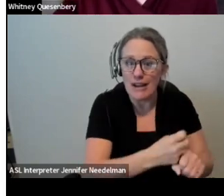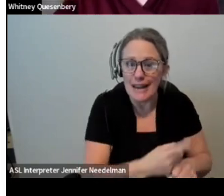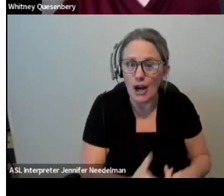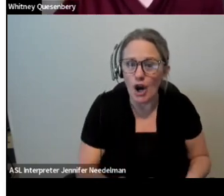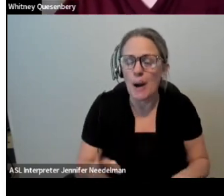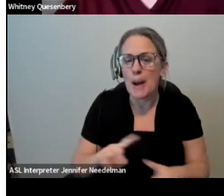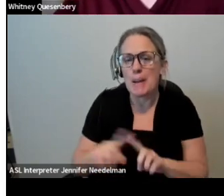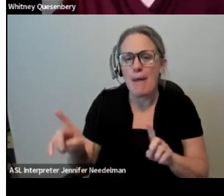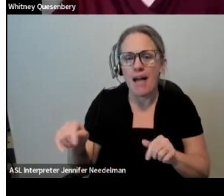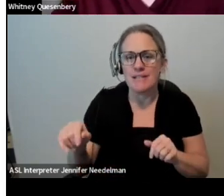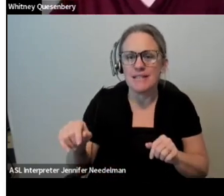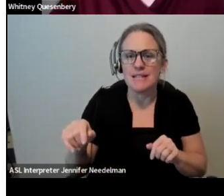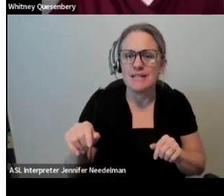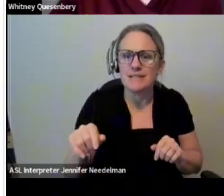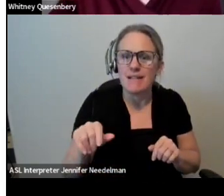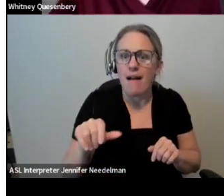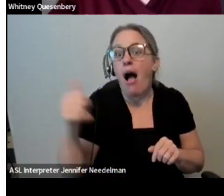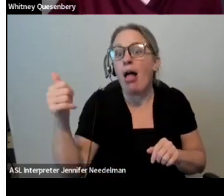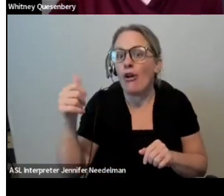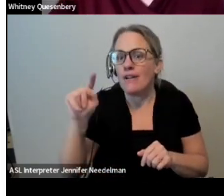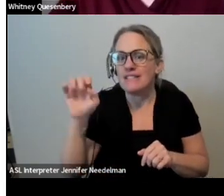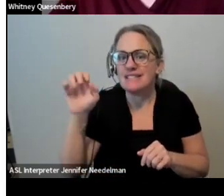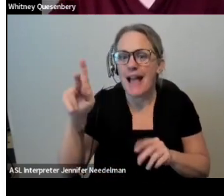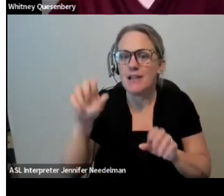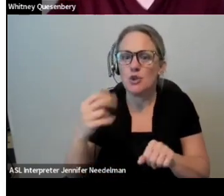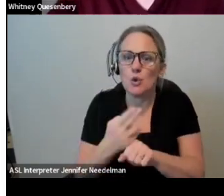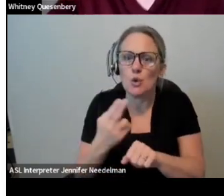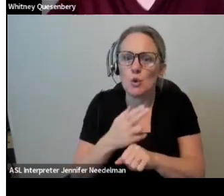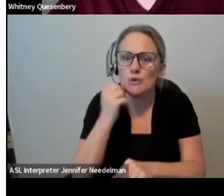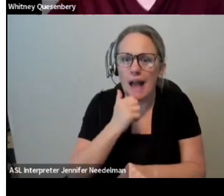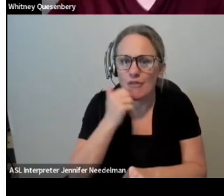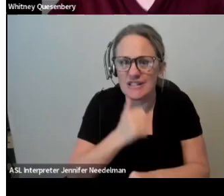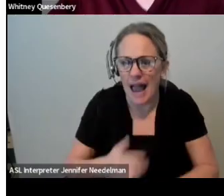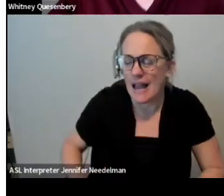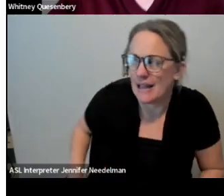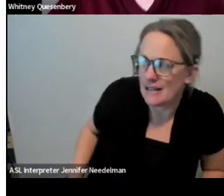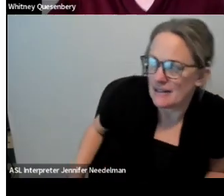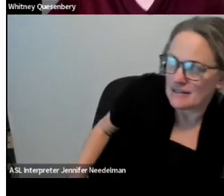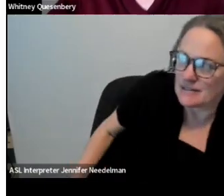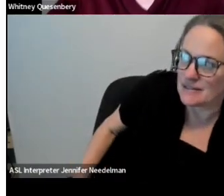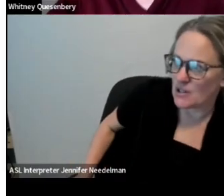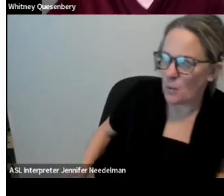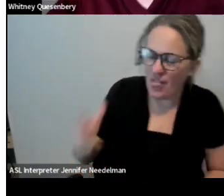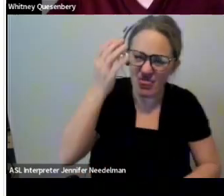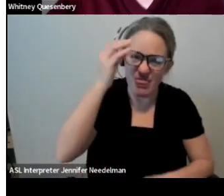do only at the end of the year. So thinking about that rhythm of work, the other way